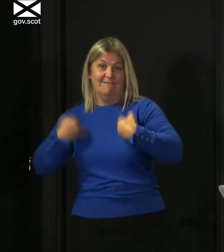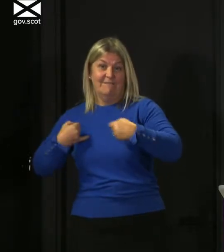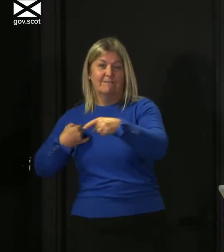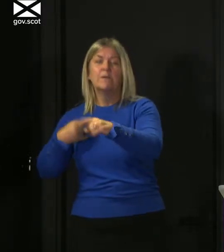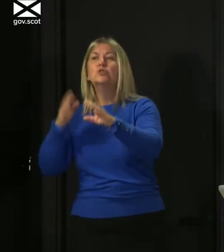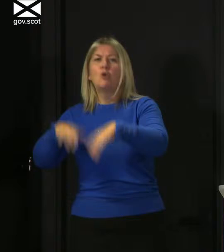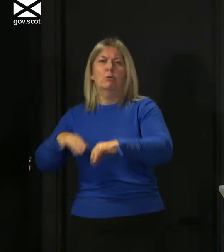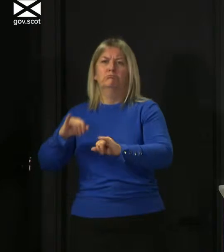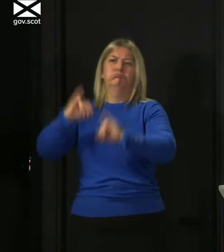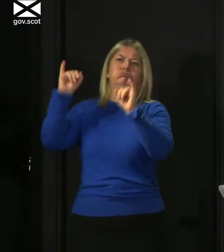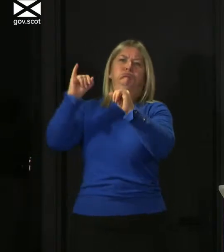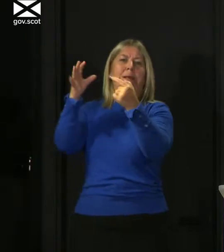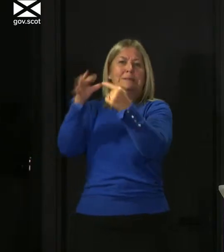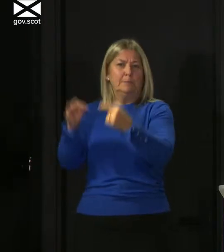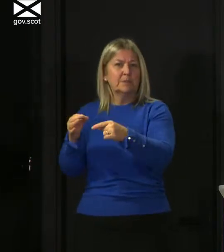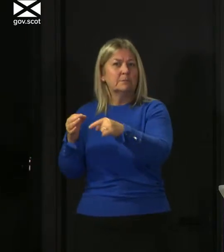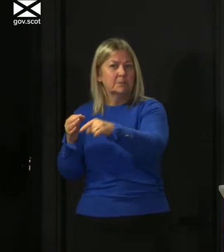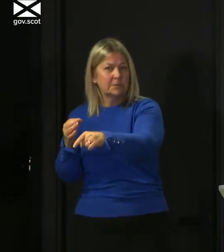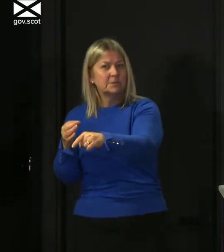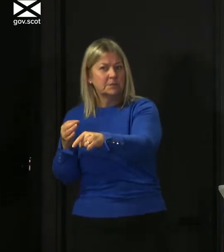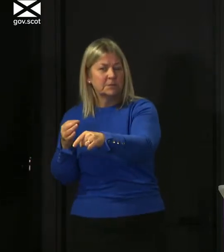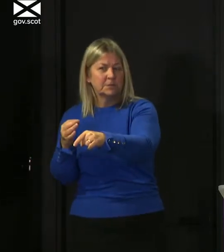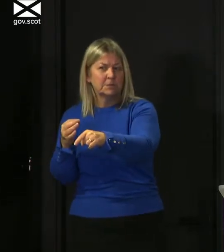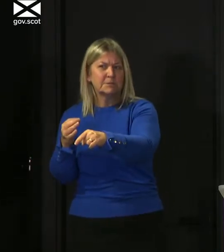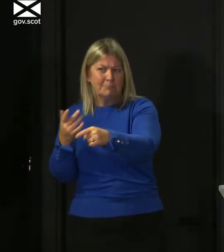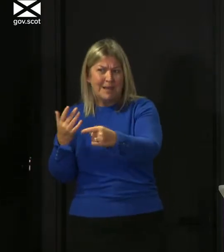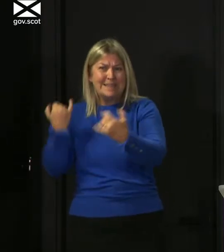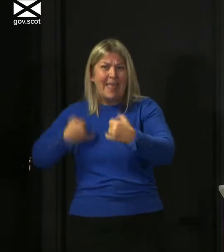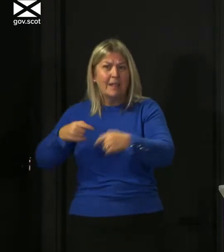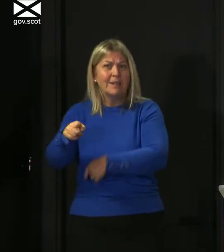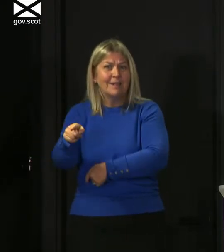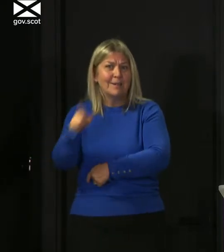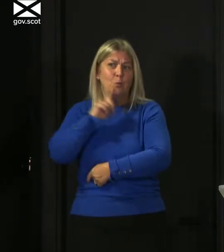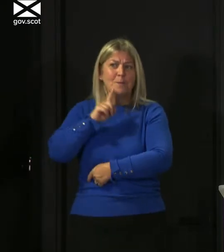but COVID as we know can be a nasty illness. So I would just point out that she is